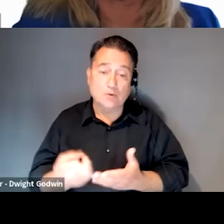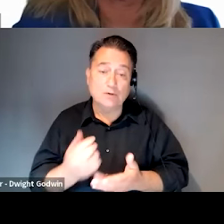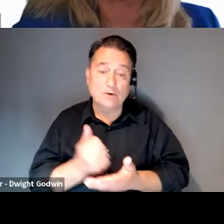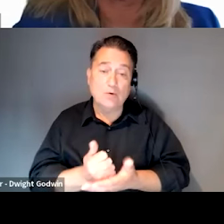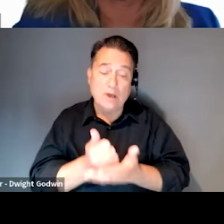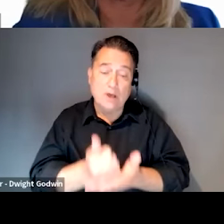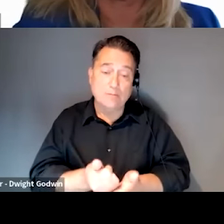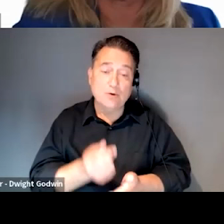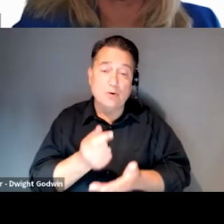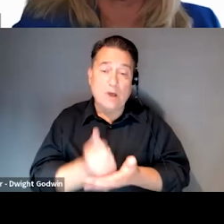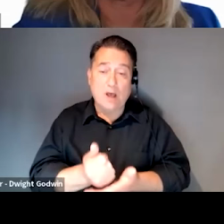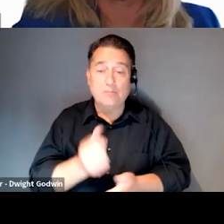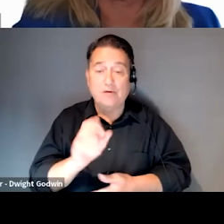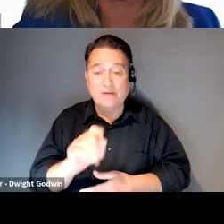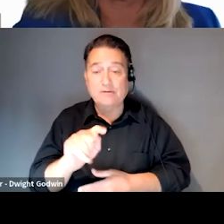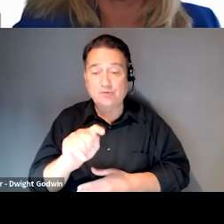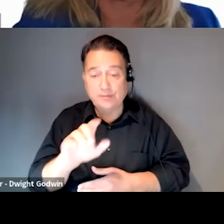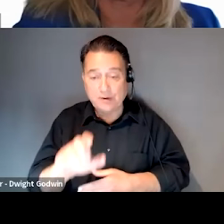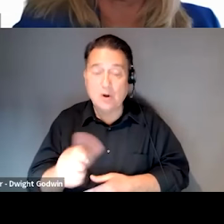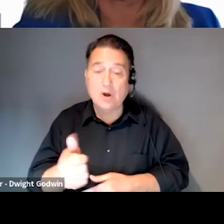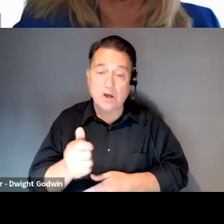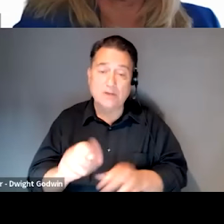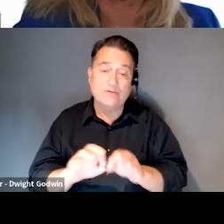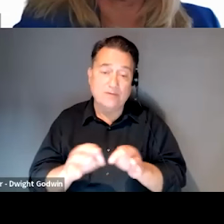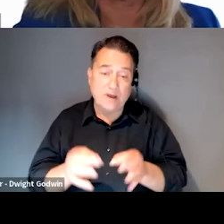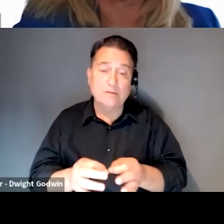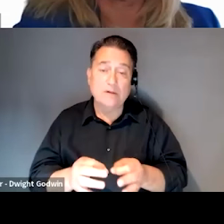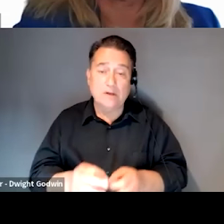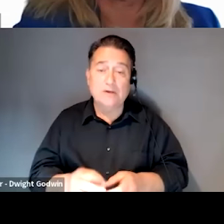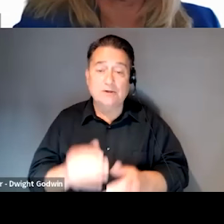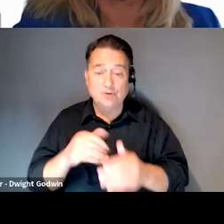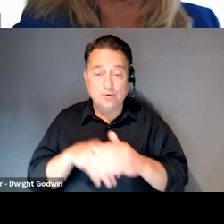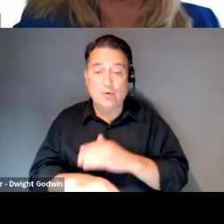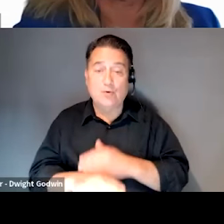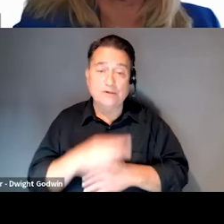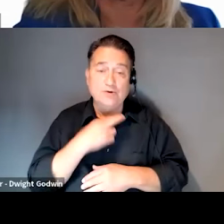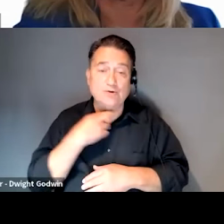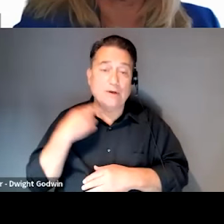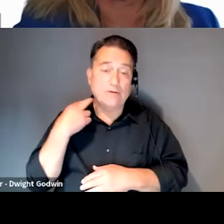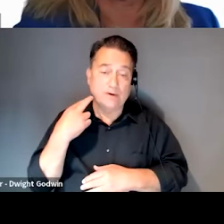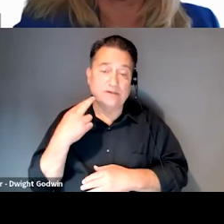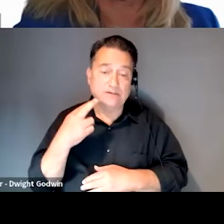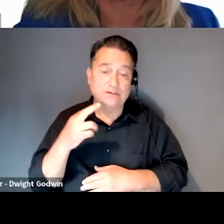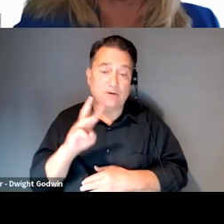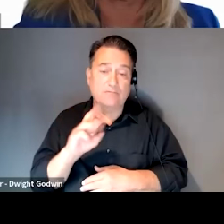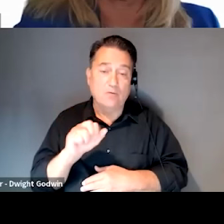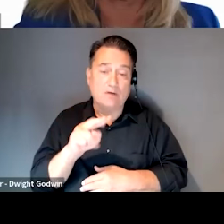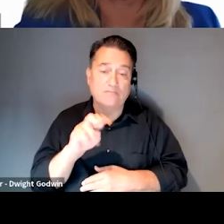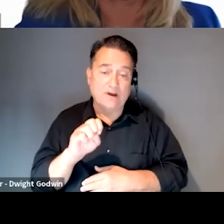other professionals working with families at risk of entering the child welfare system better understand how they can be part